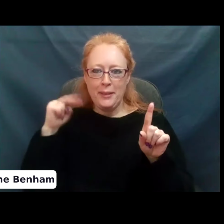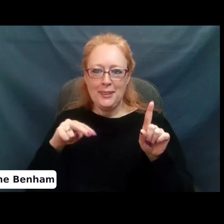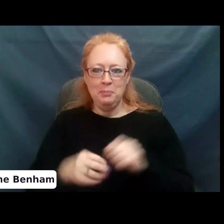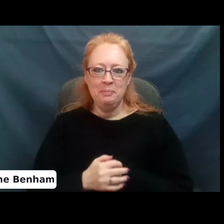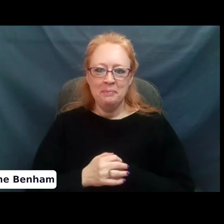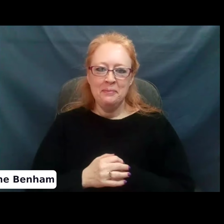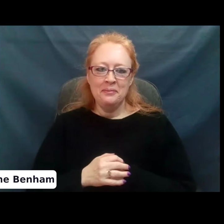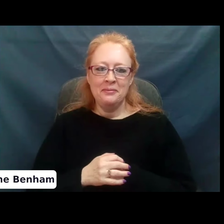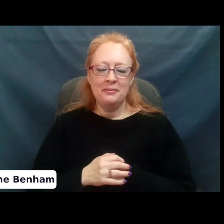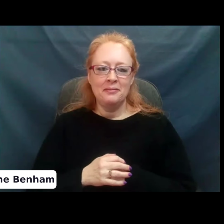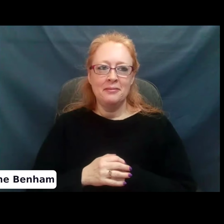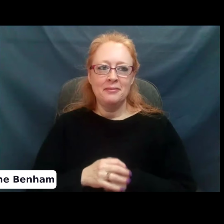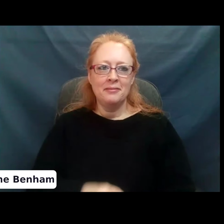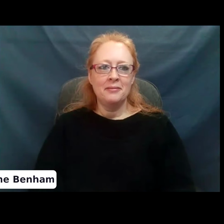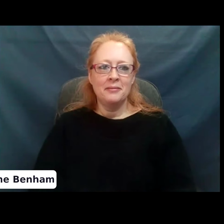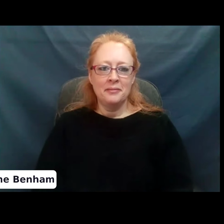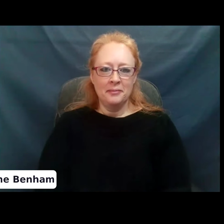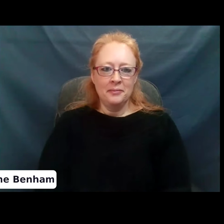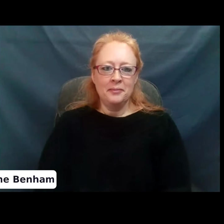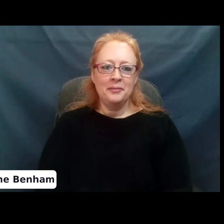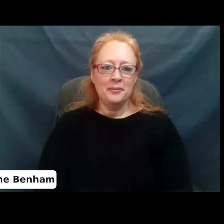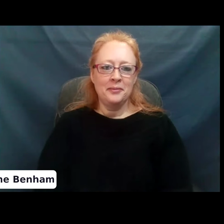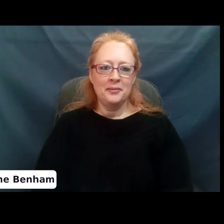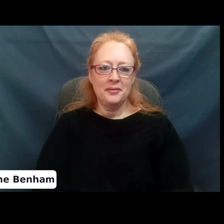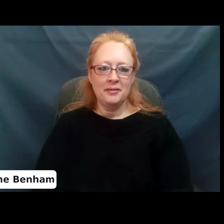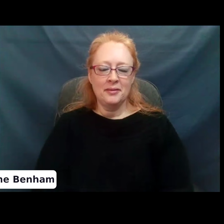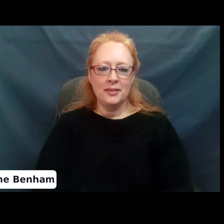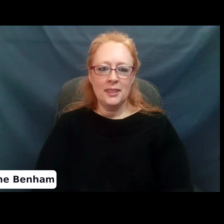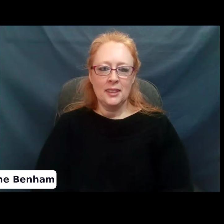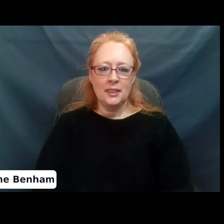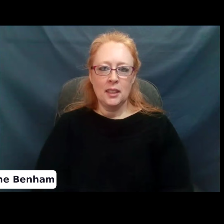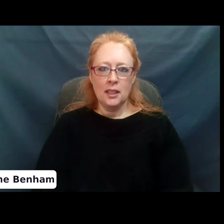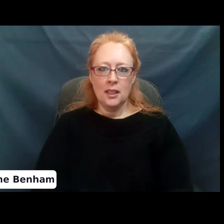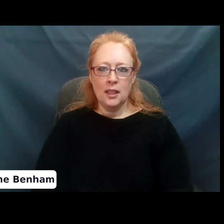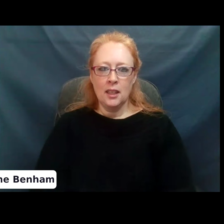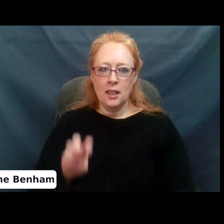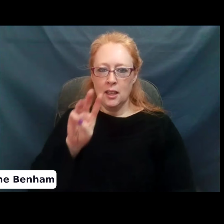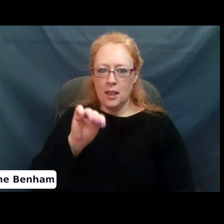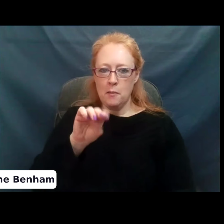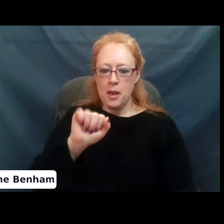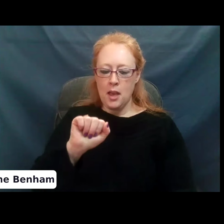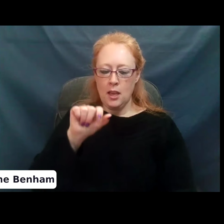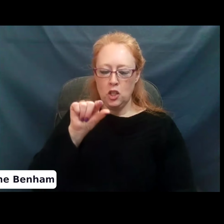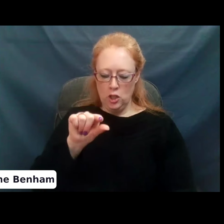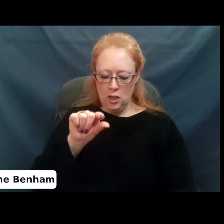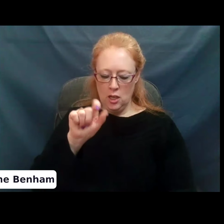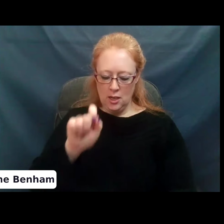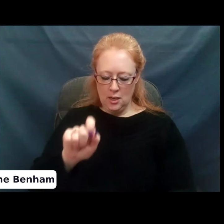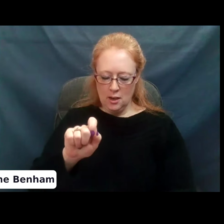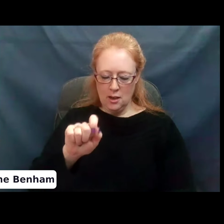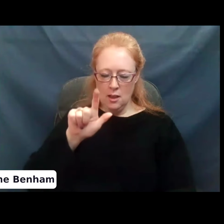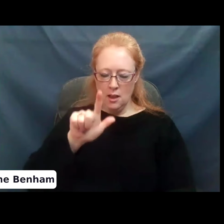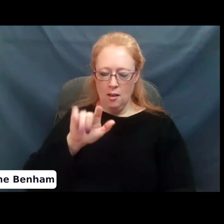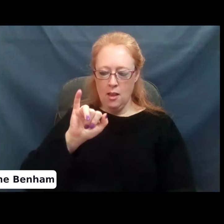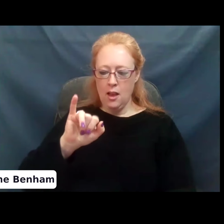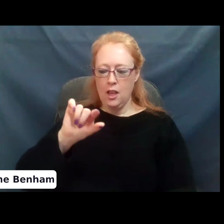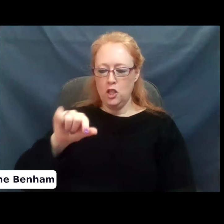Noelle: Can you spell that for us